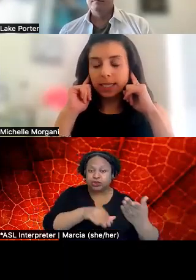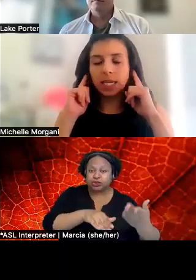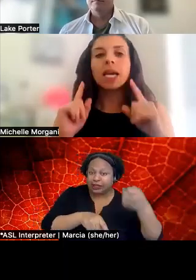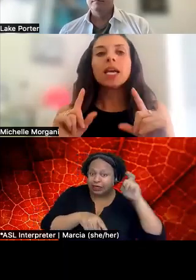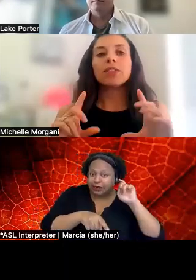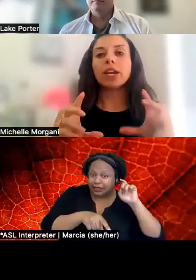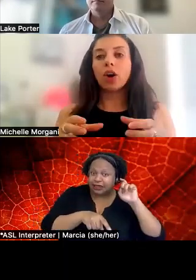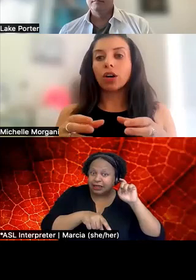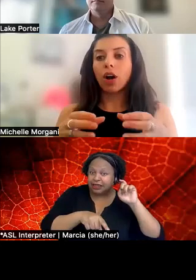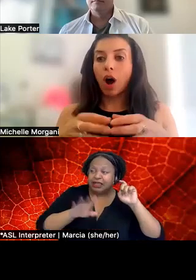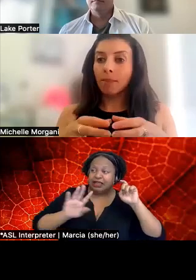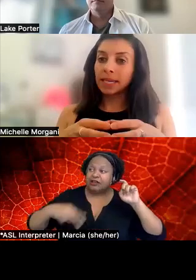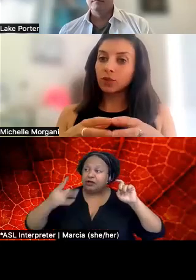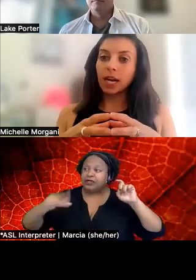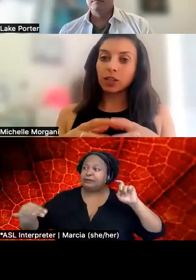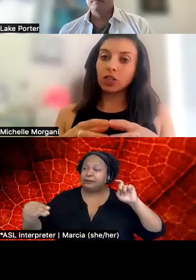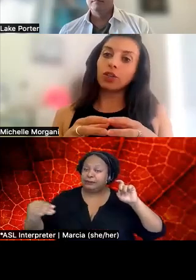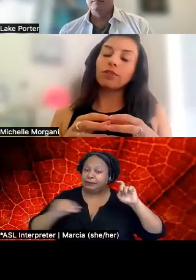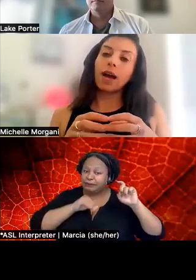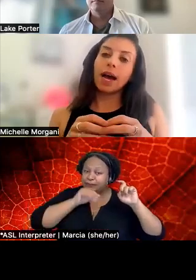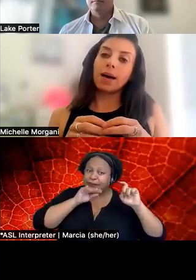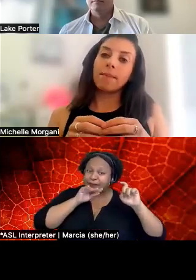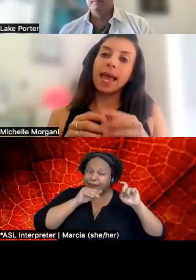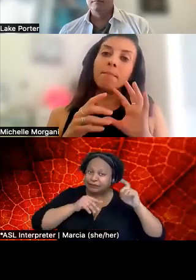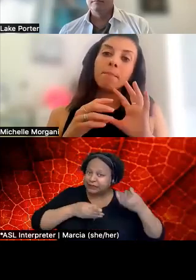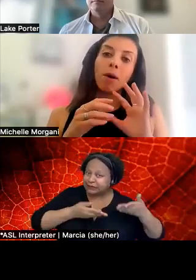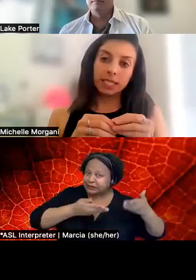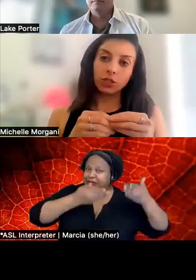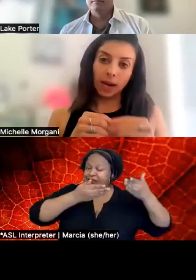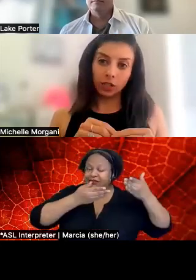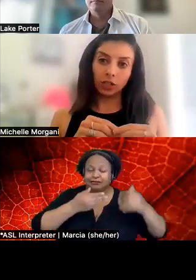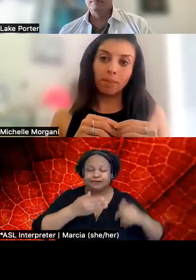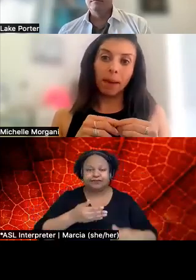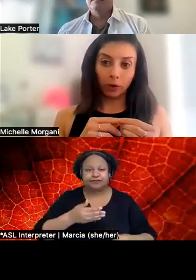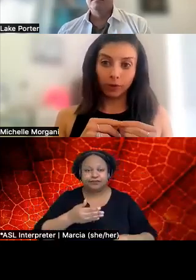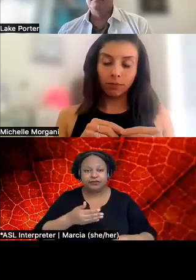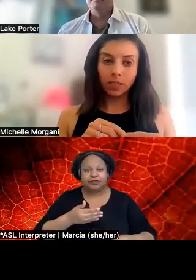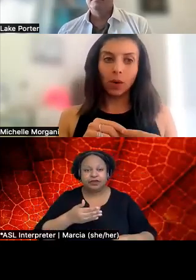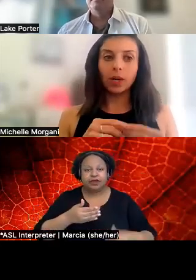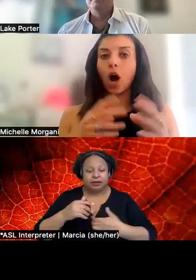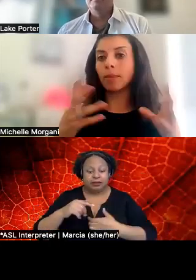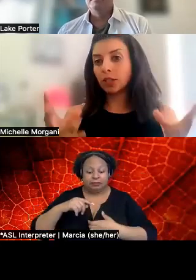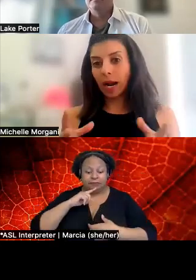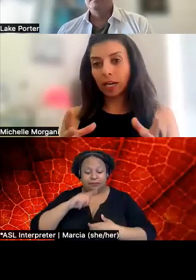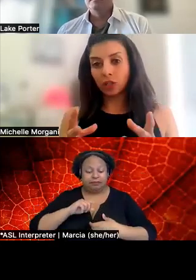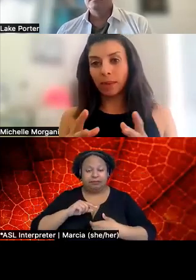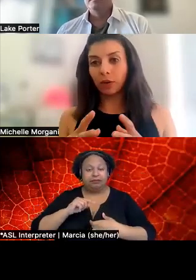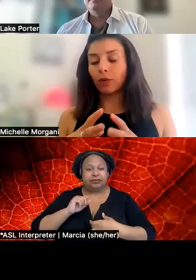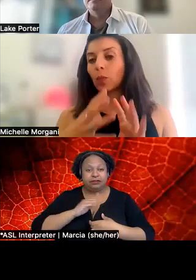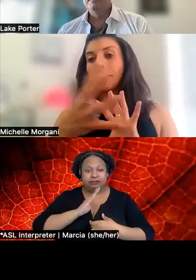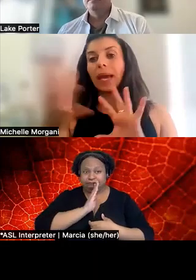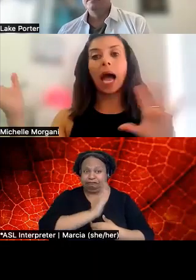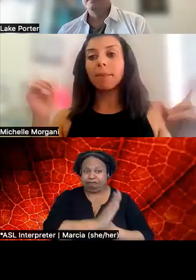There are omnidirectional and multi directional microphones so an omnidirectional microphone will pick up.